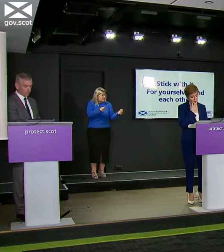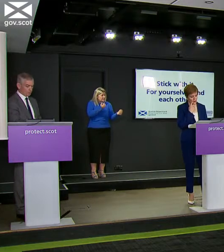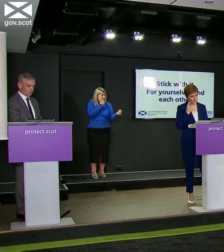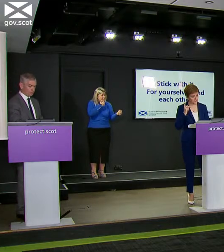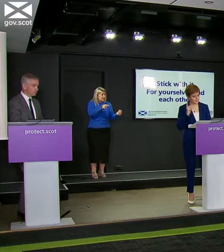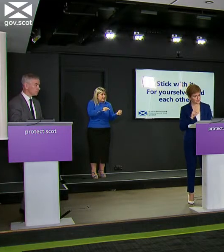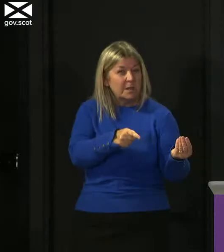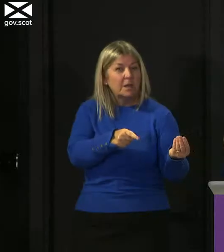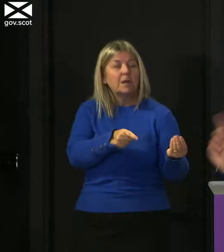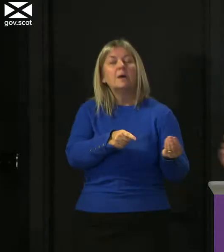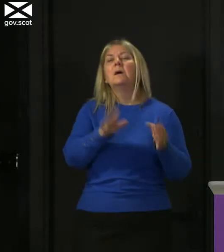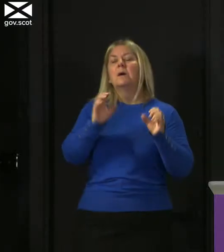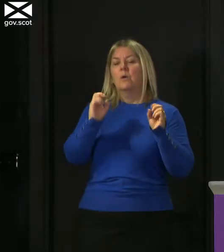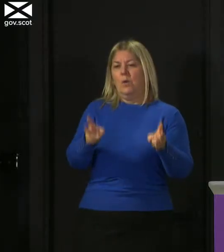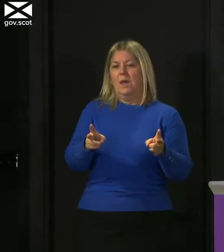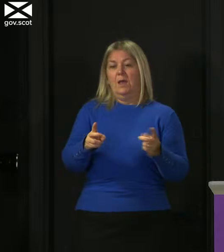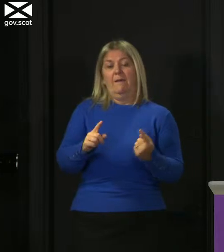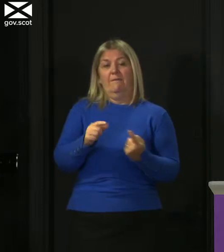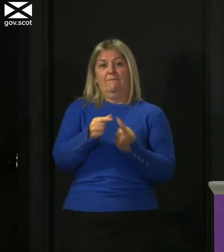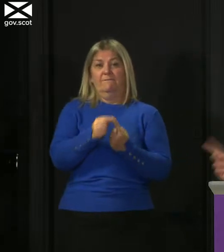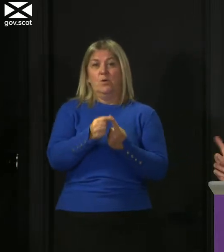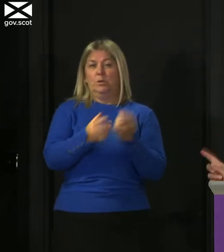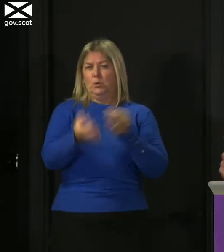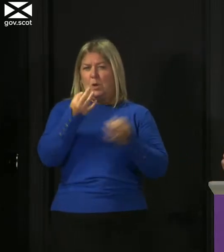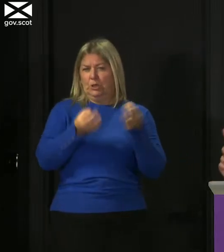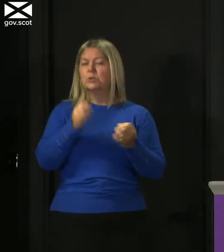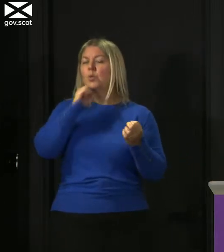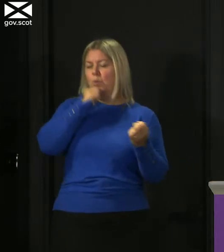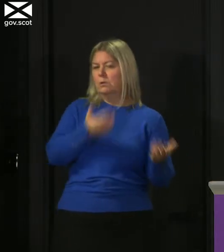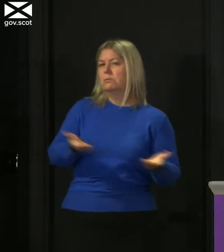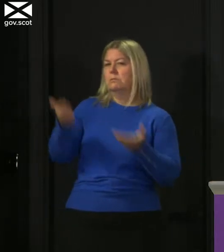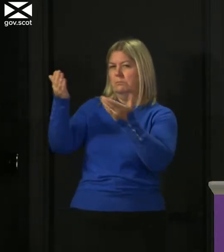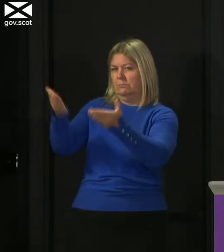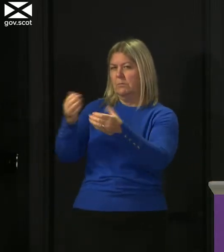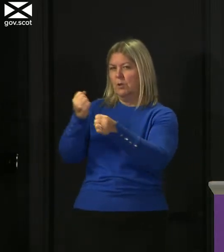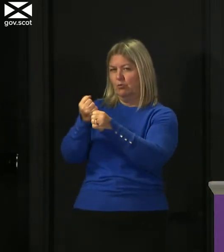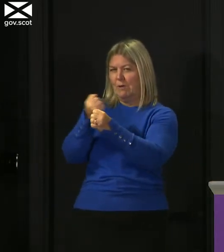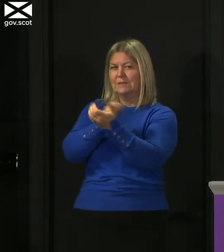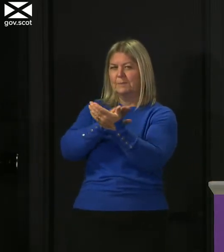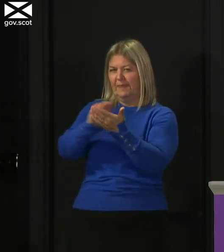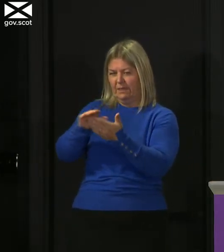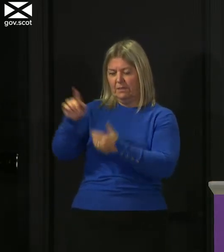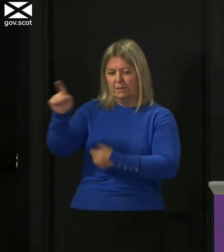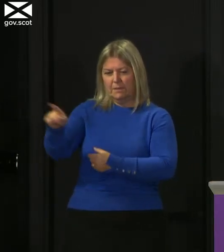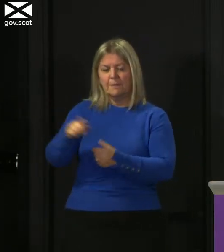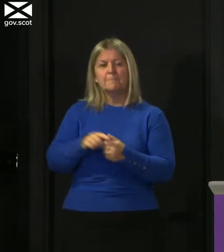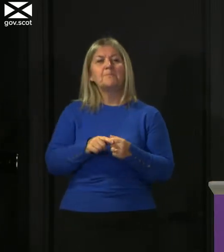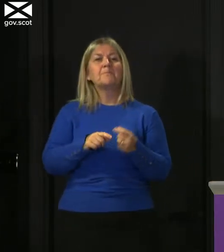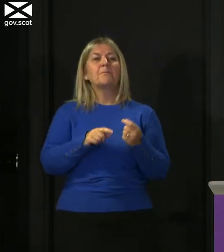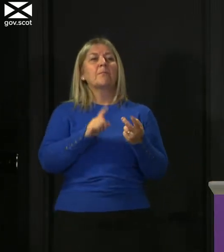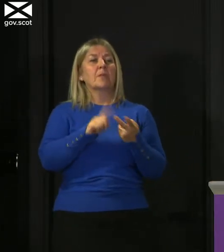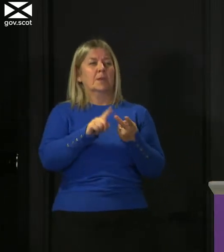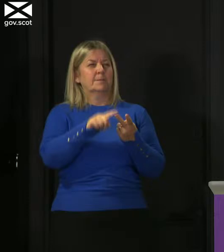Okay, on the first question, I will hand over to Gregor. What I would say there is really what we